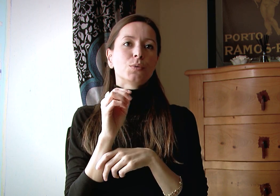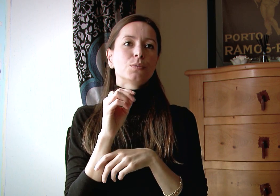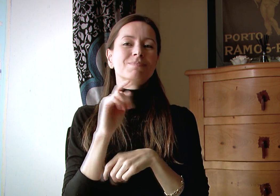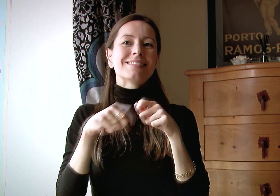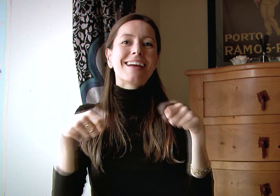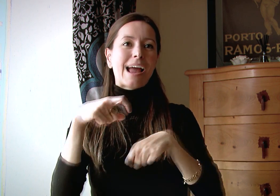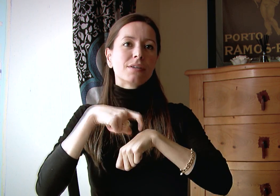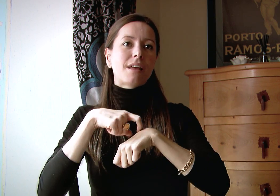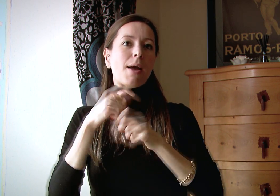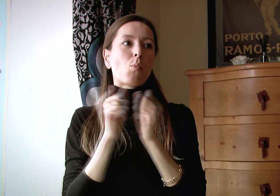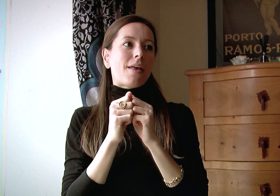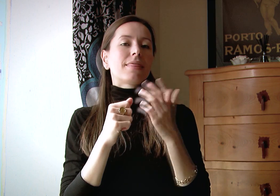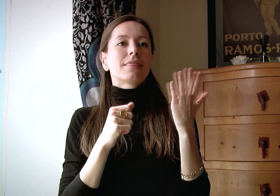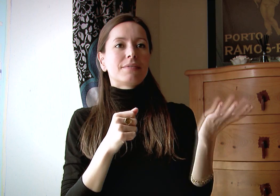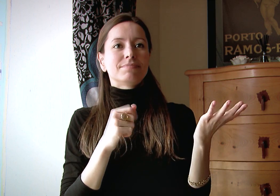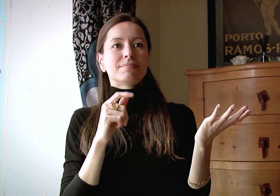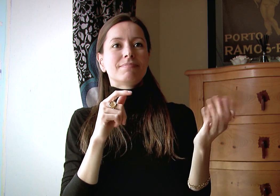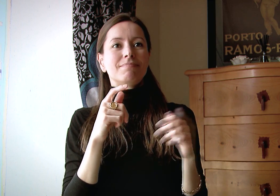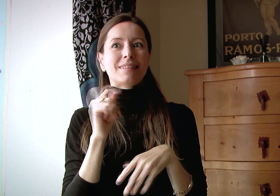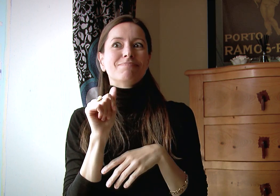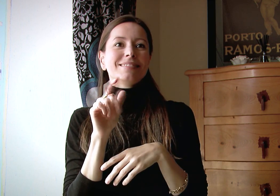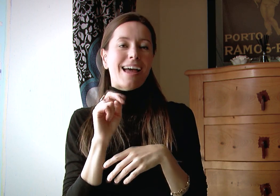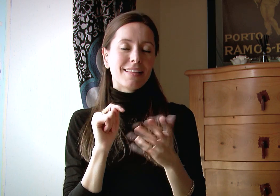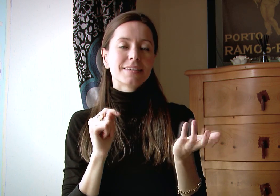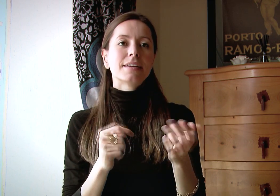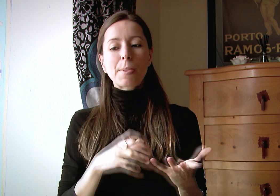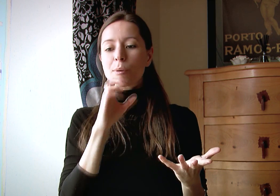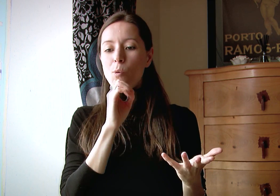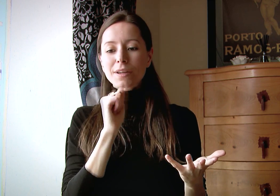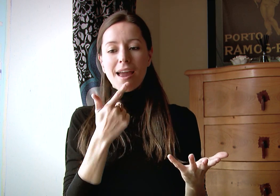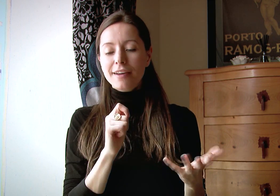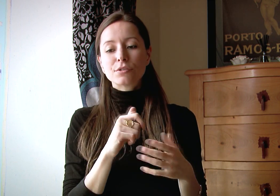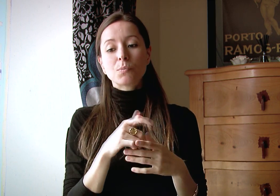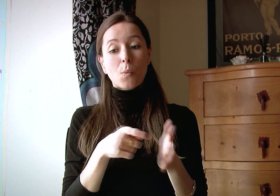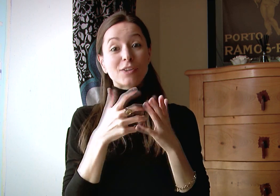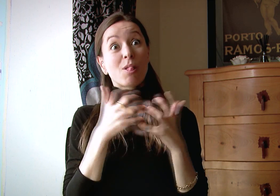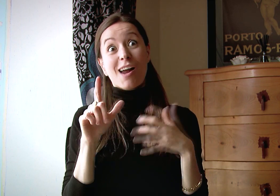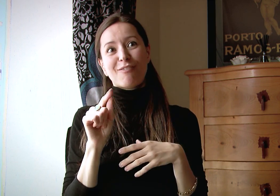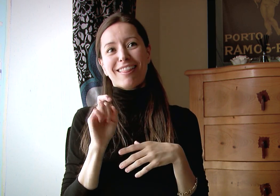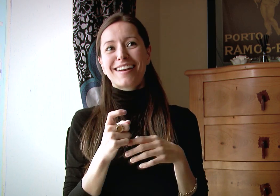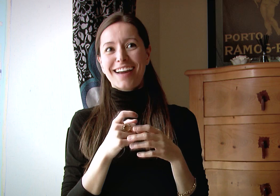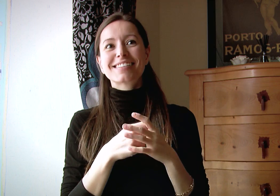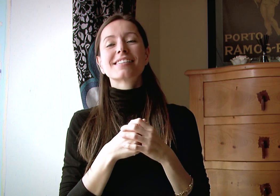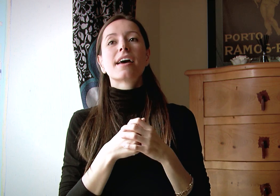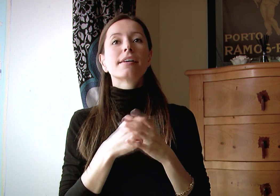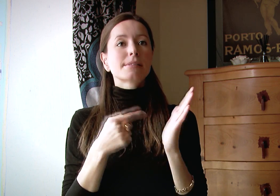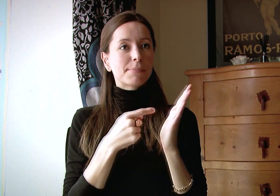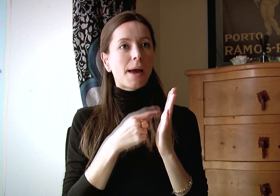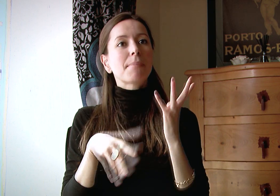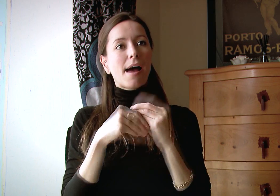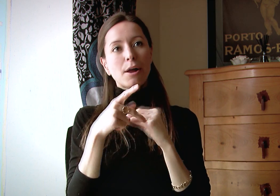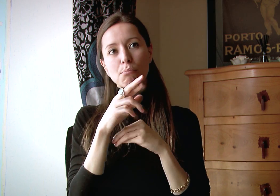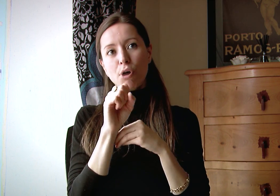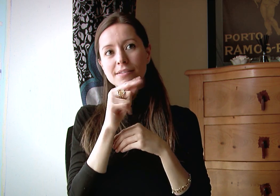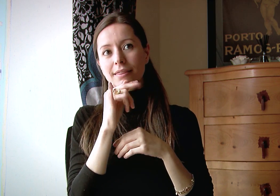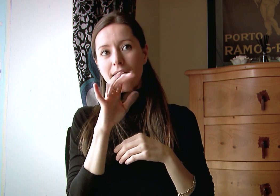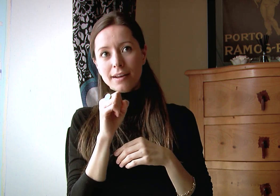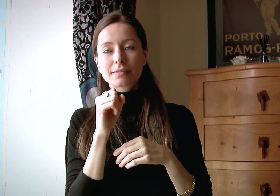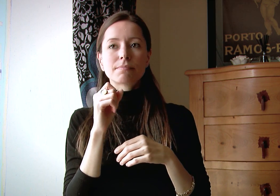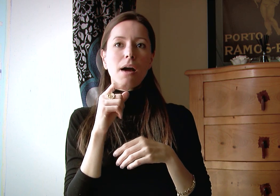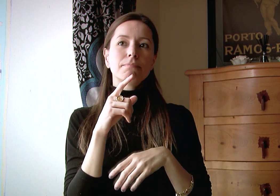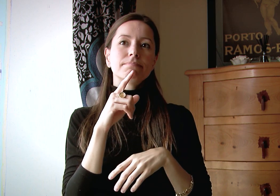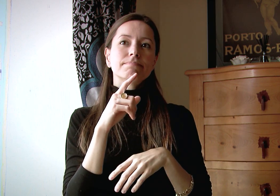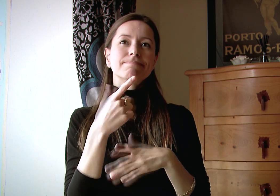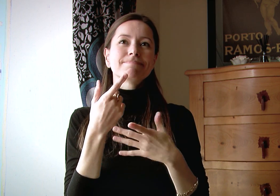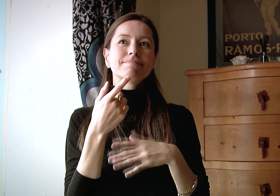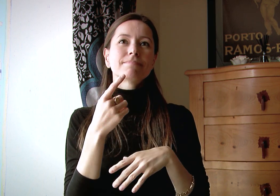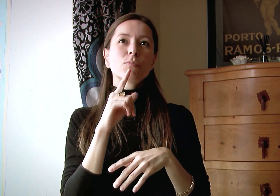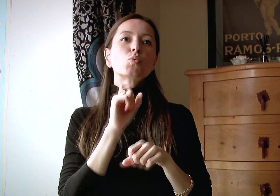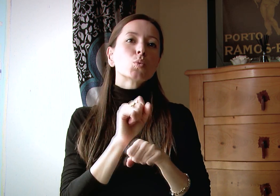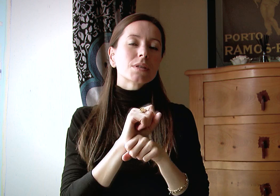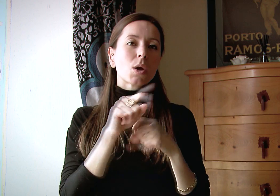tie down some time with the talent. Old age - it requires a lot of latex. Sometimes I add prosthetics. Usually when a